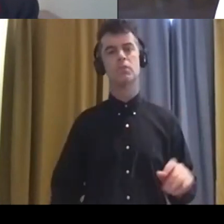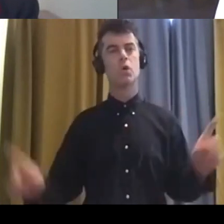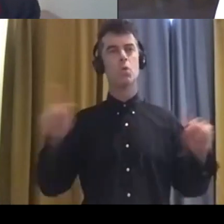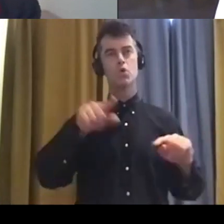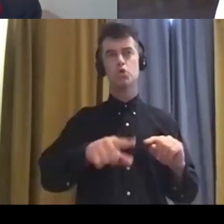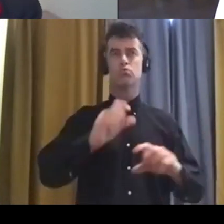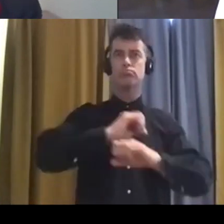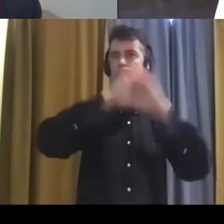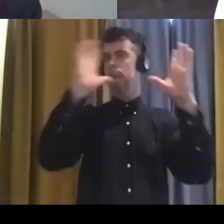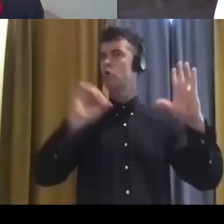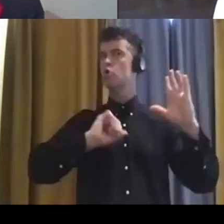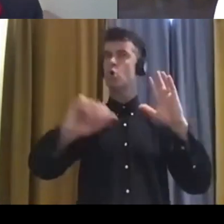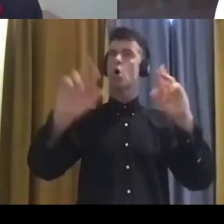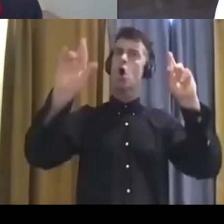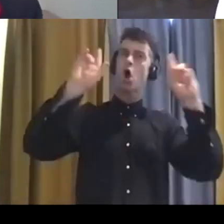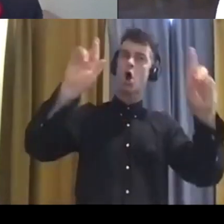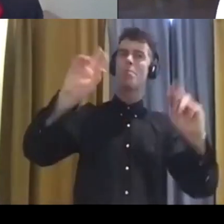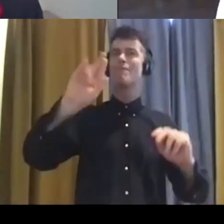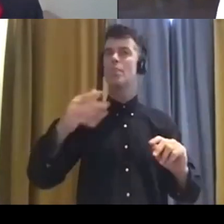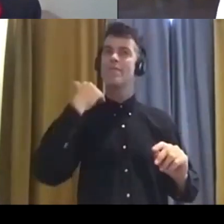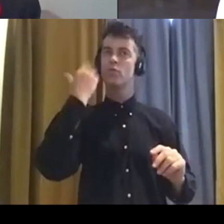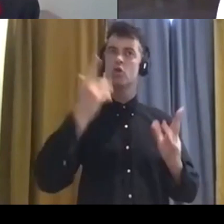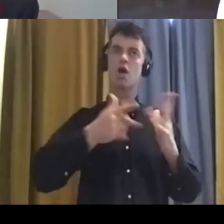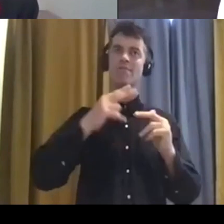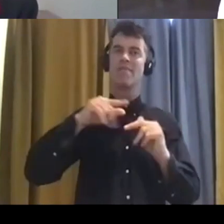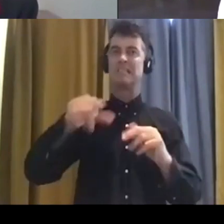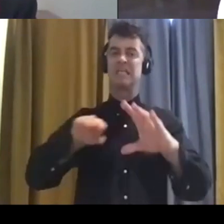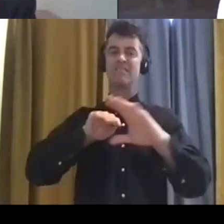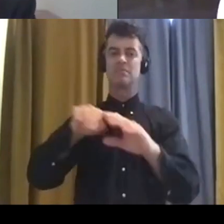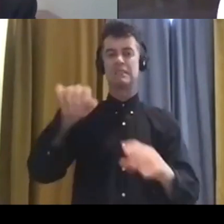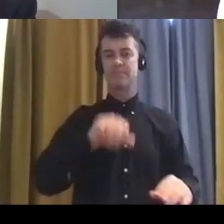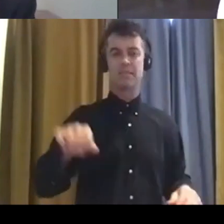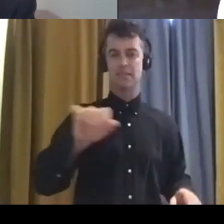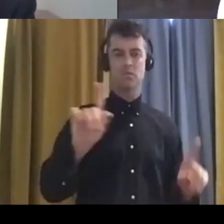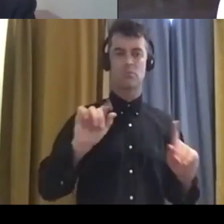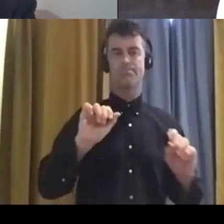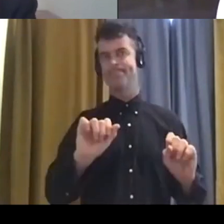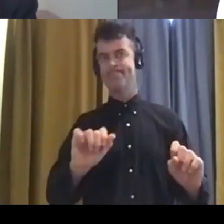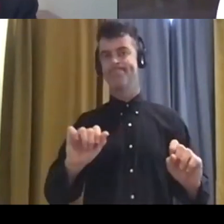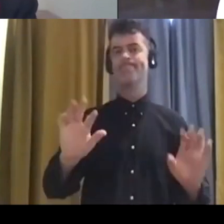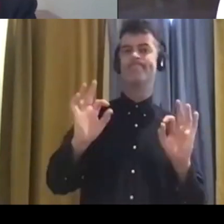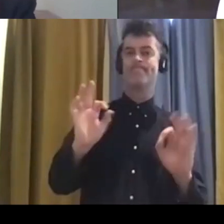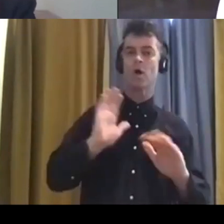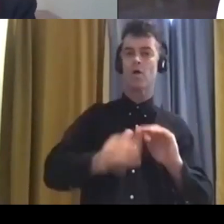is, what's your hope for the future of this investment space, particularly around around